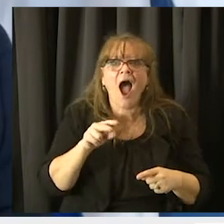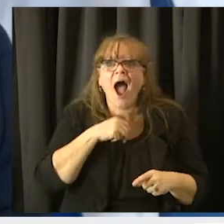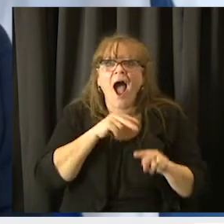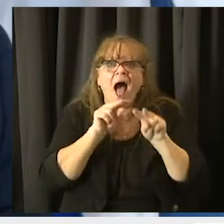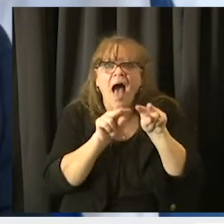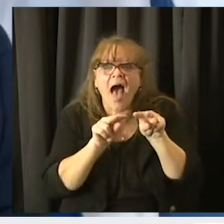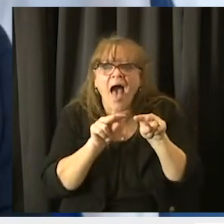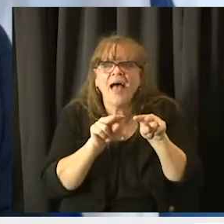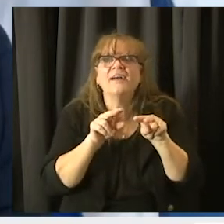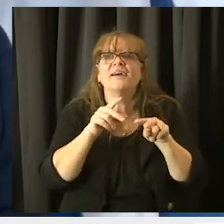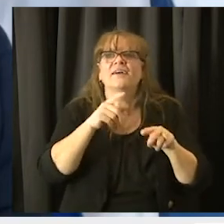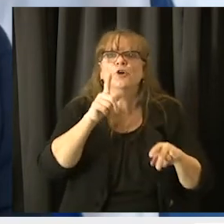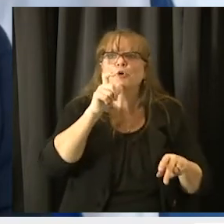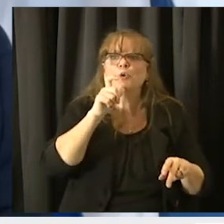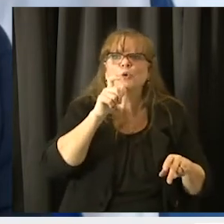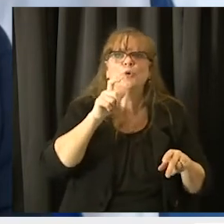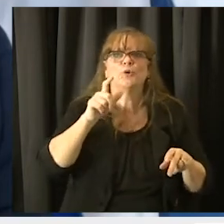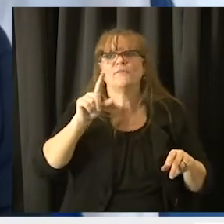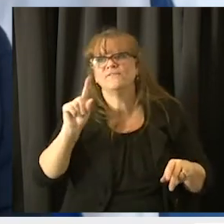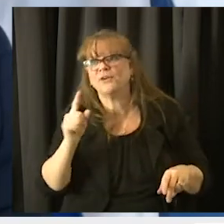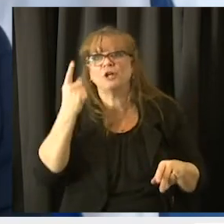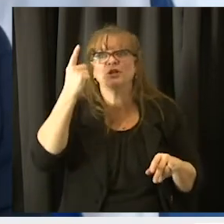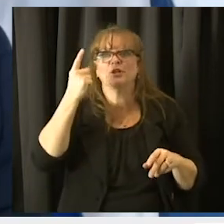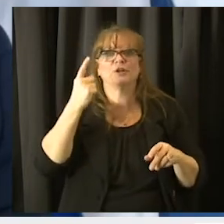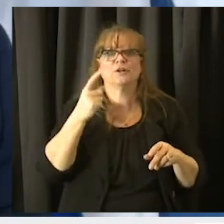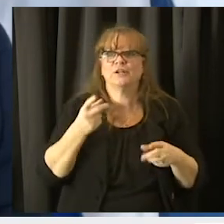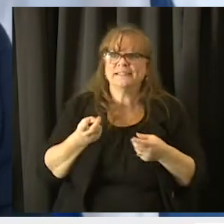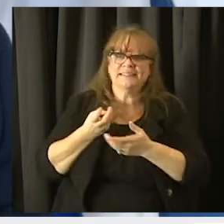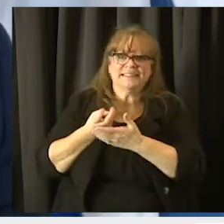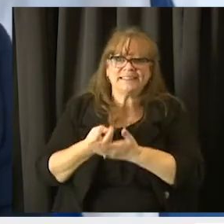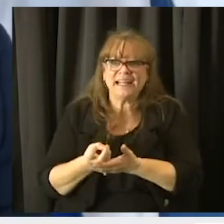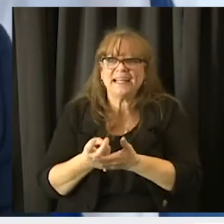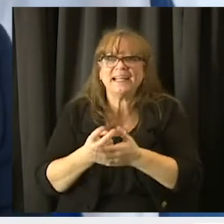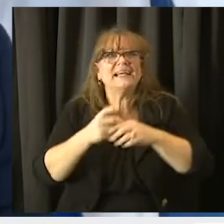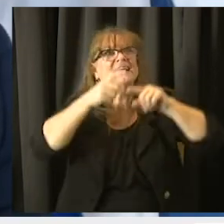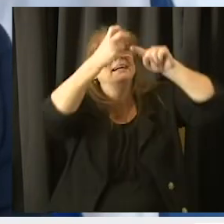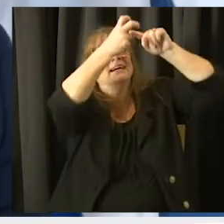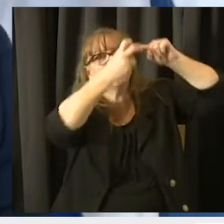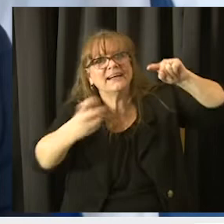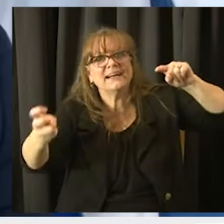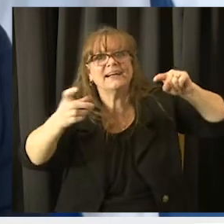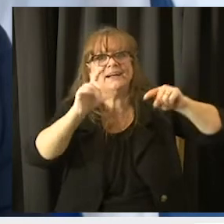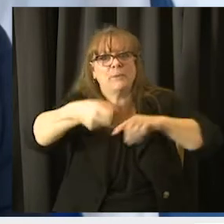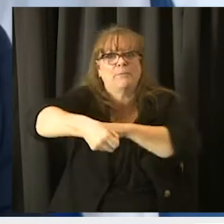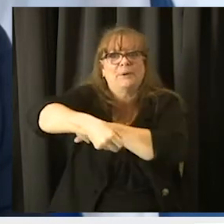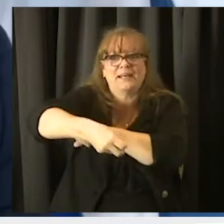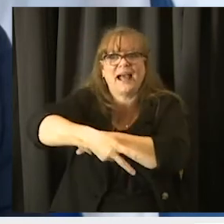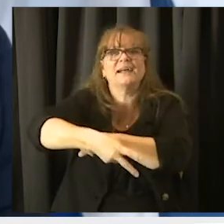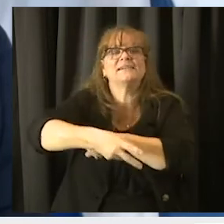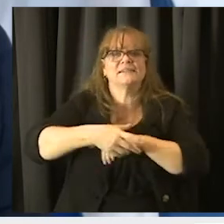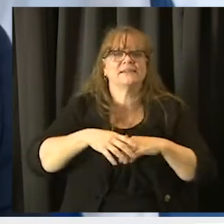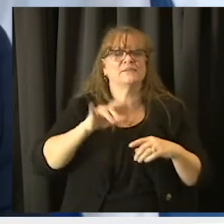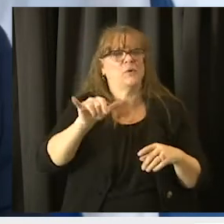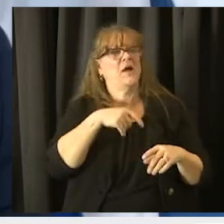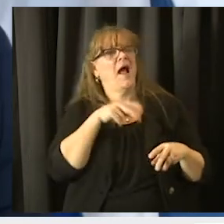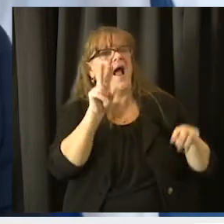would sled first at 1201 a.m so i was the uh uh proud to say i'm the first uh person to sled in 89